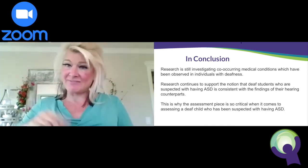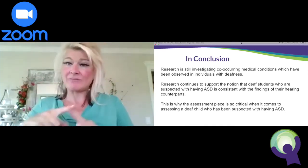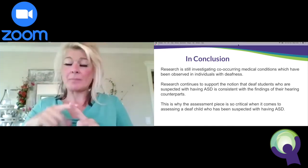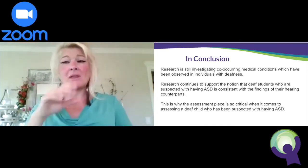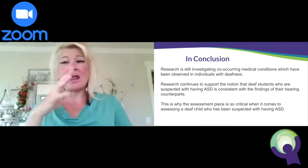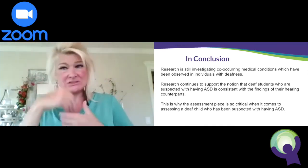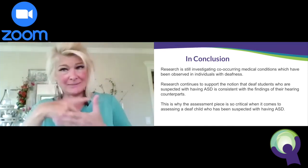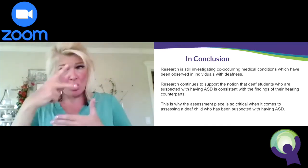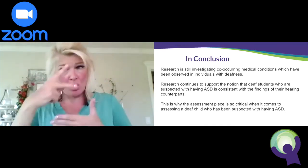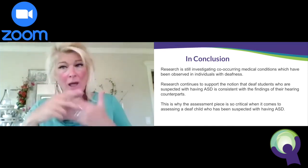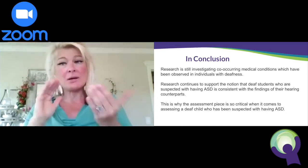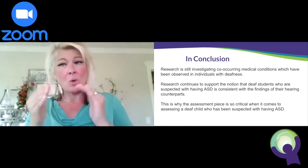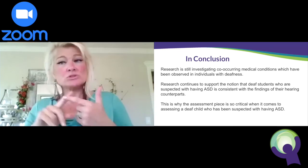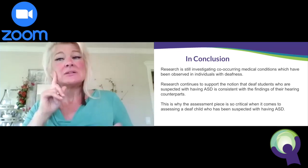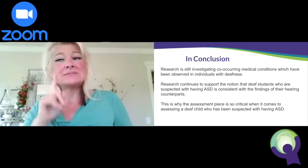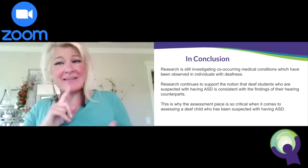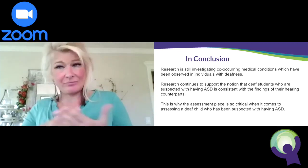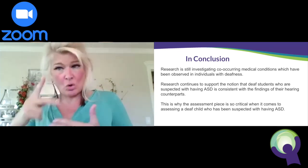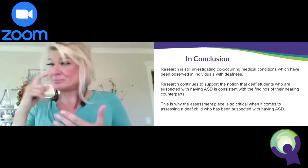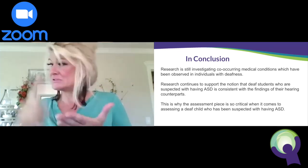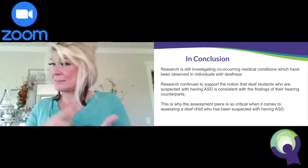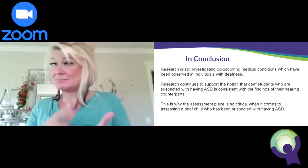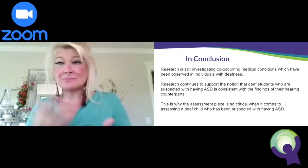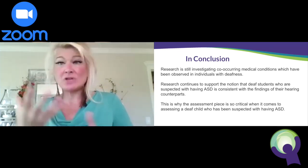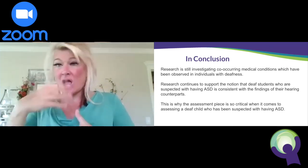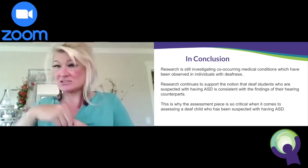can measure and see how much